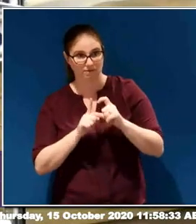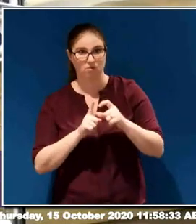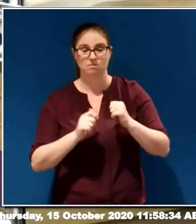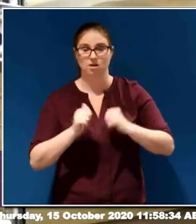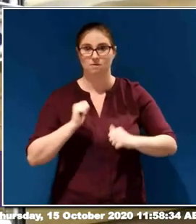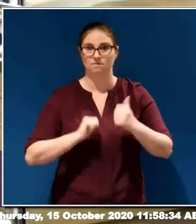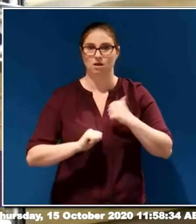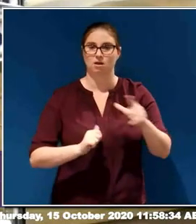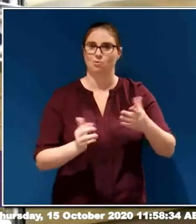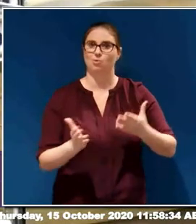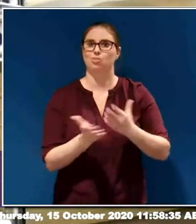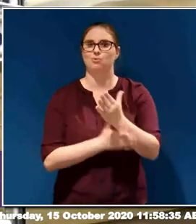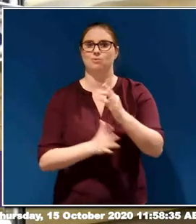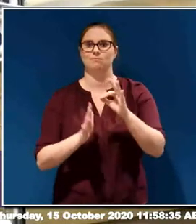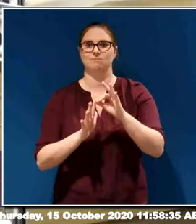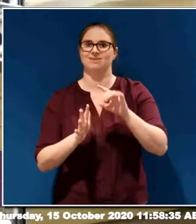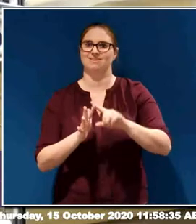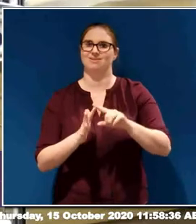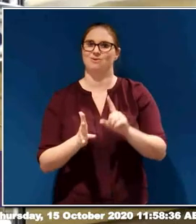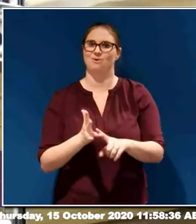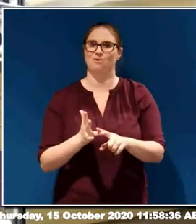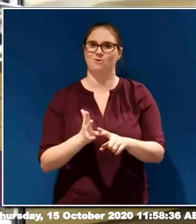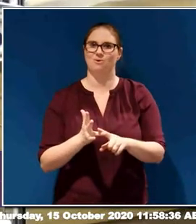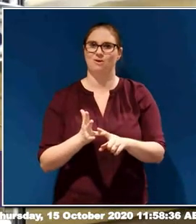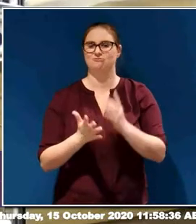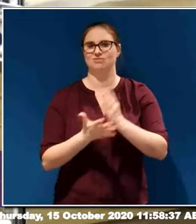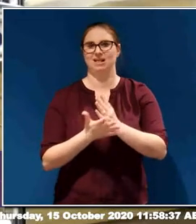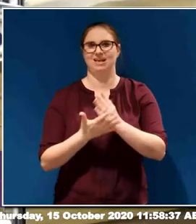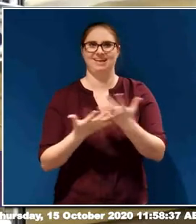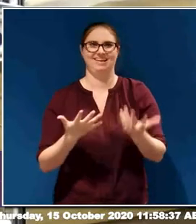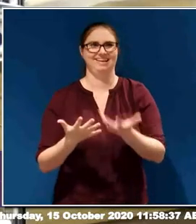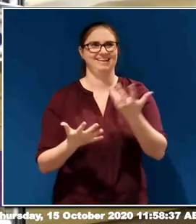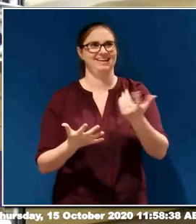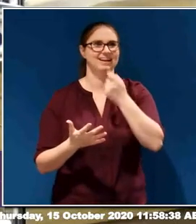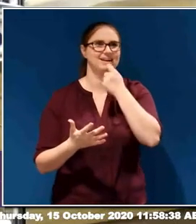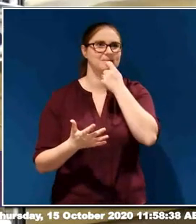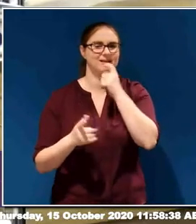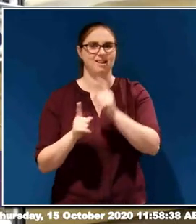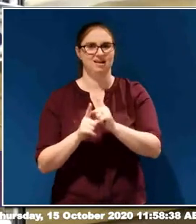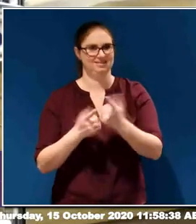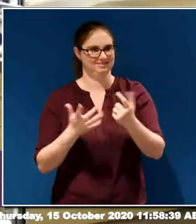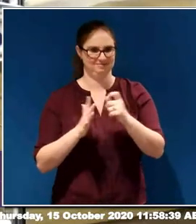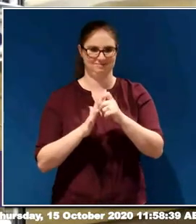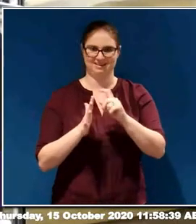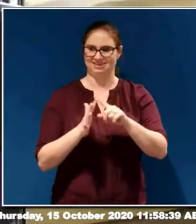and I'm summarising - Jack-of-all-trades without any specialist knowledge? Yeah.